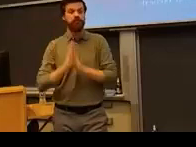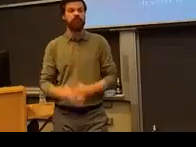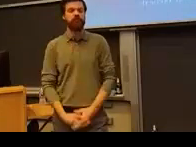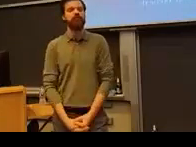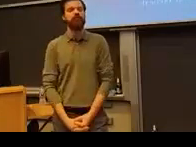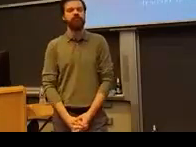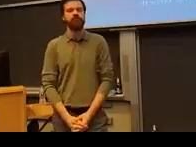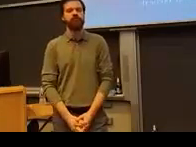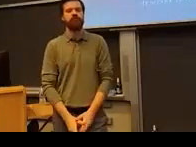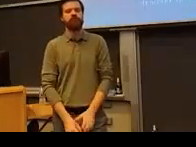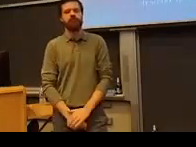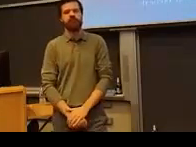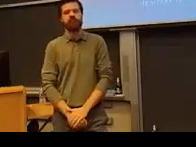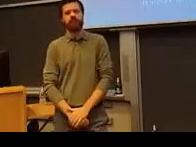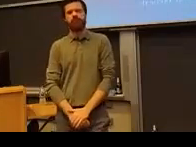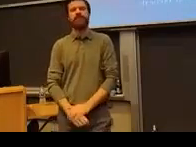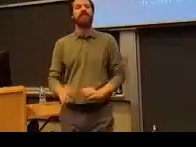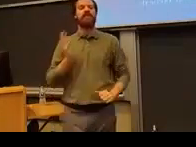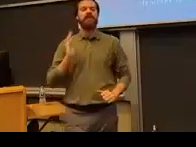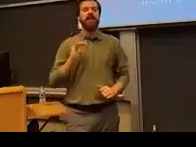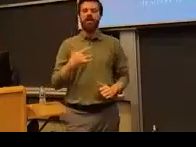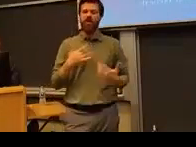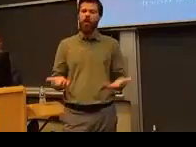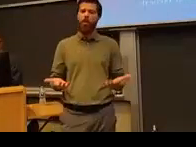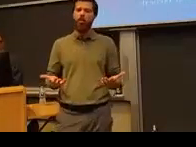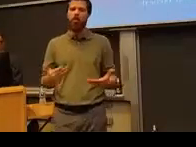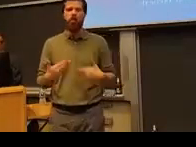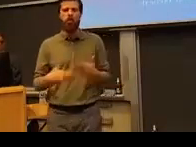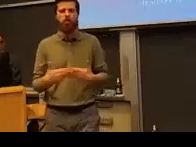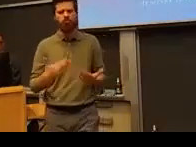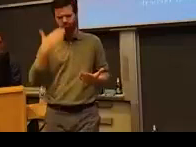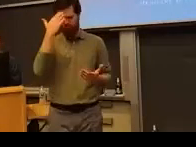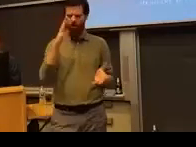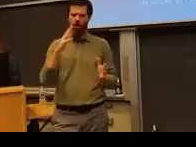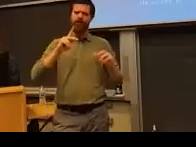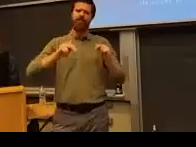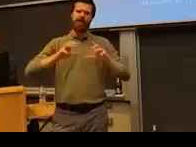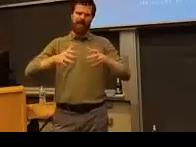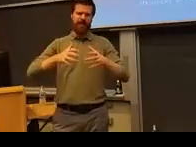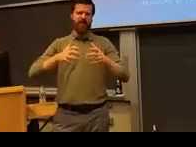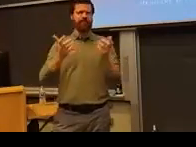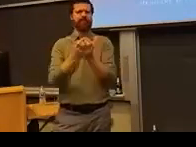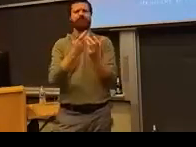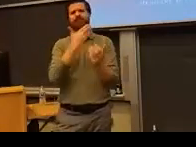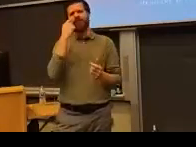the time it seemed relatively straightforward what population works for that because uh 2018